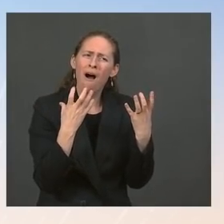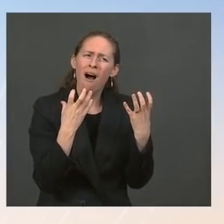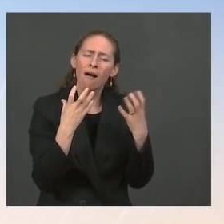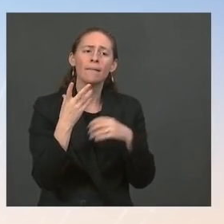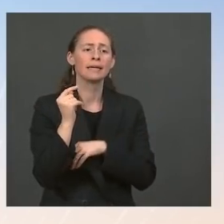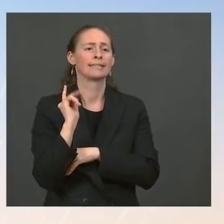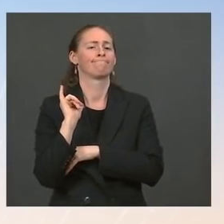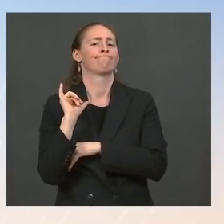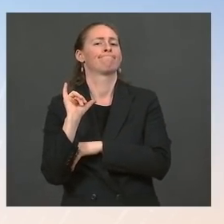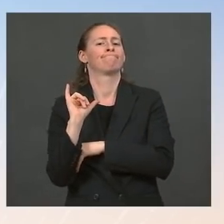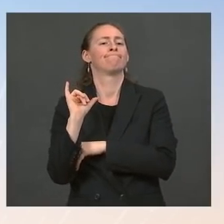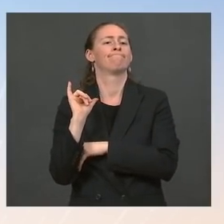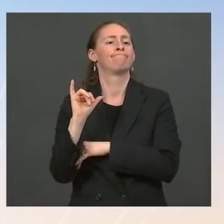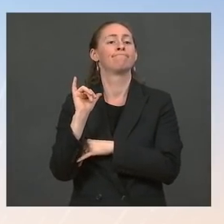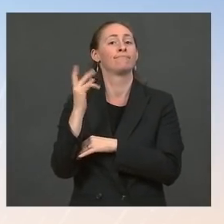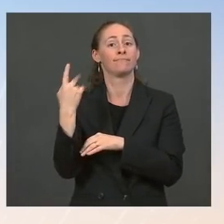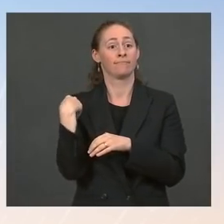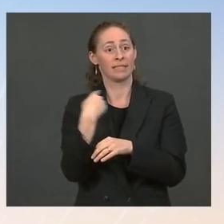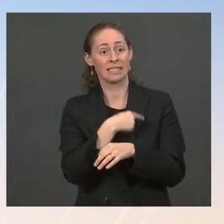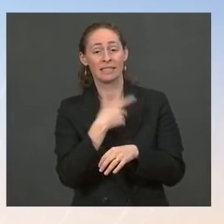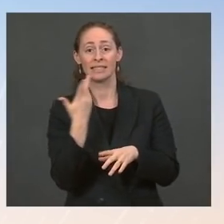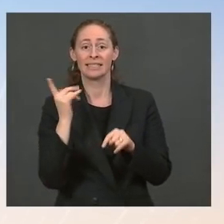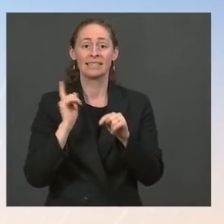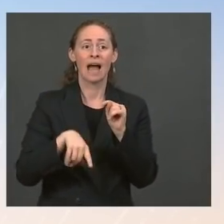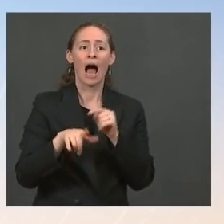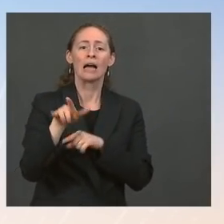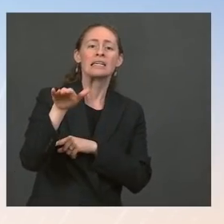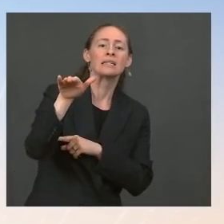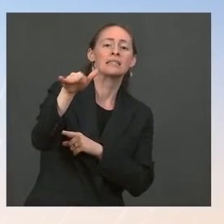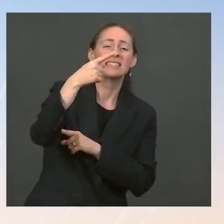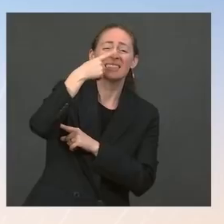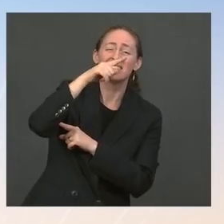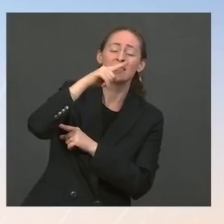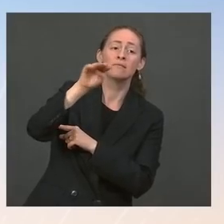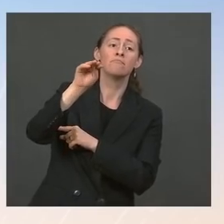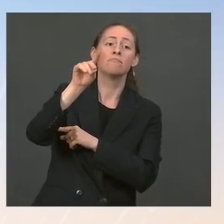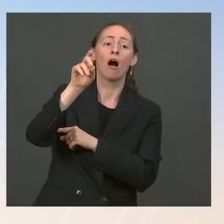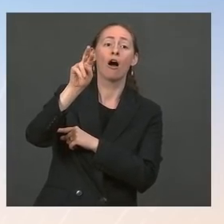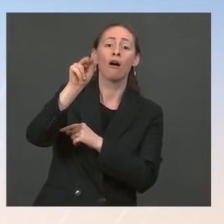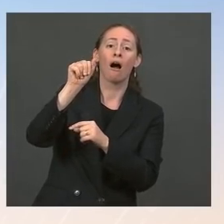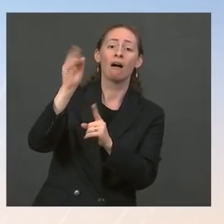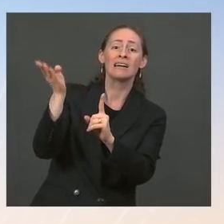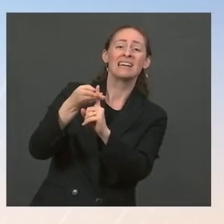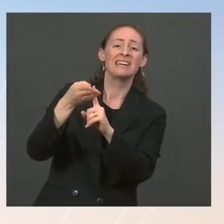does not have the ability to compel Moderna to take certain actions. But it is something we support, we want to happen,